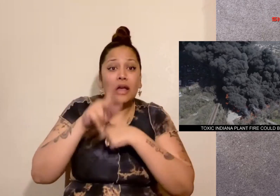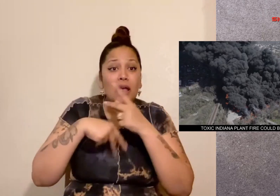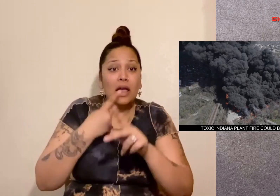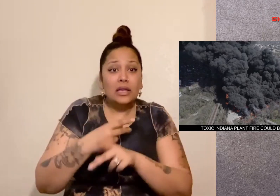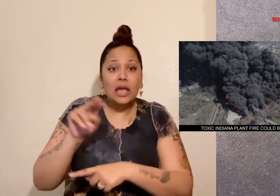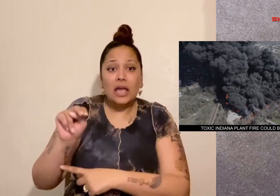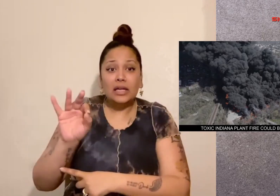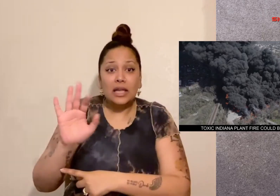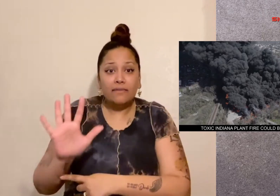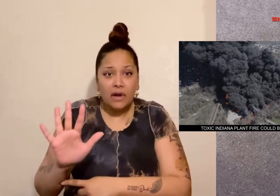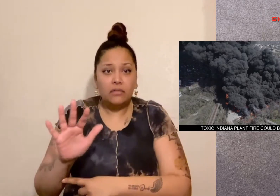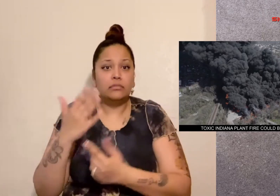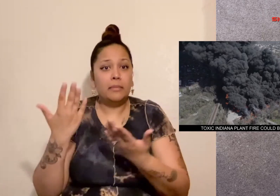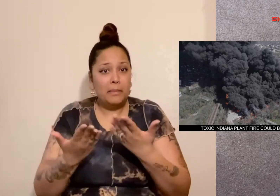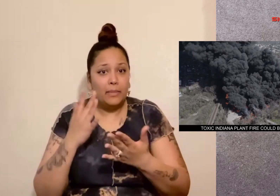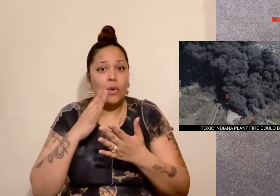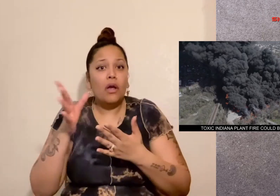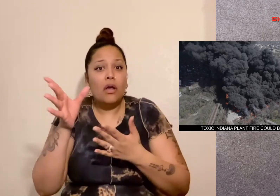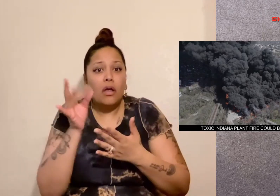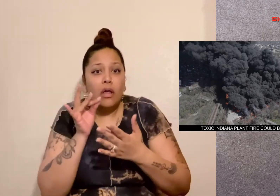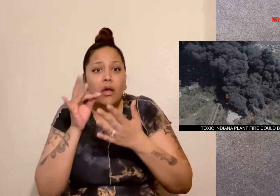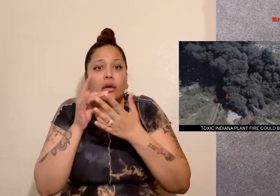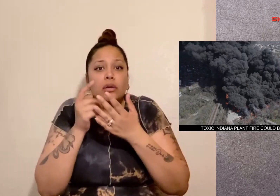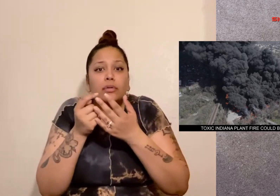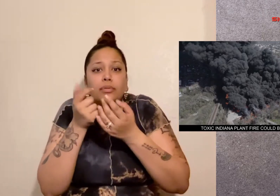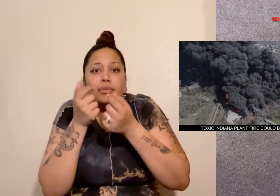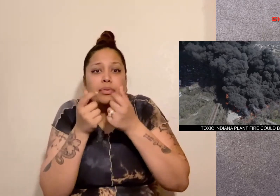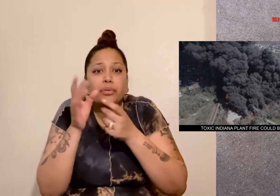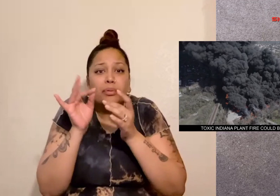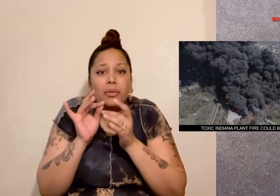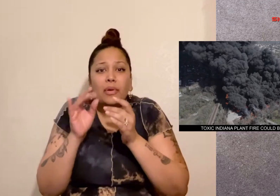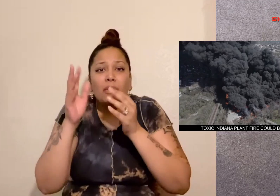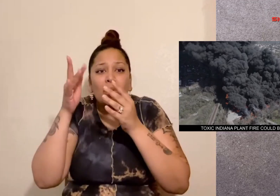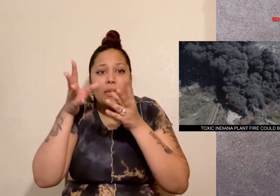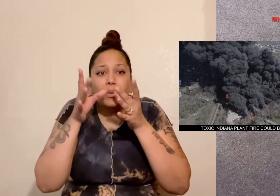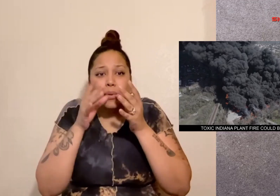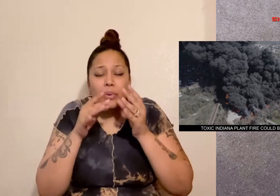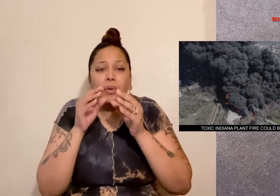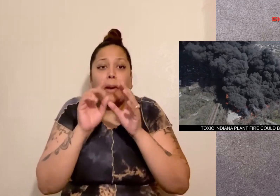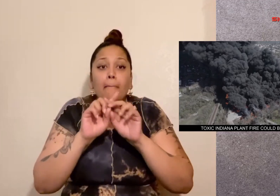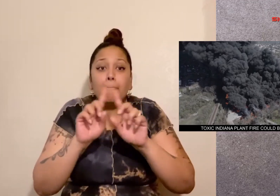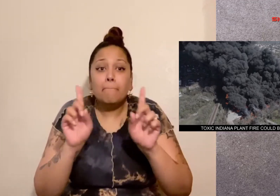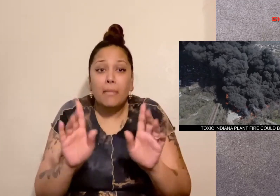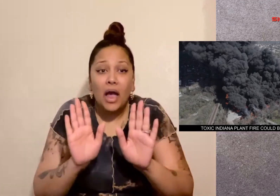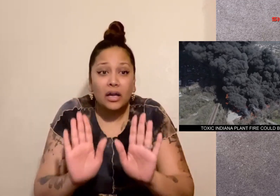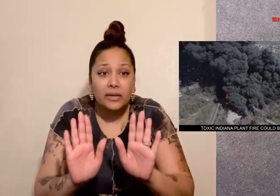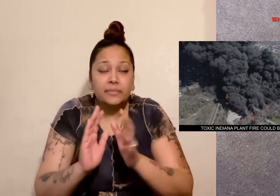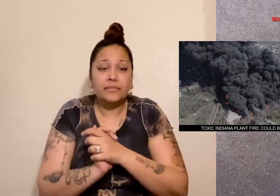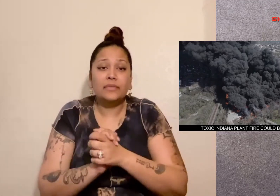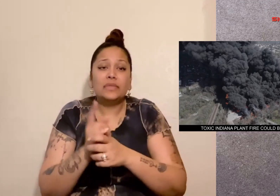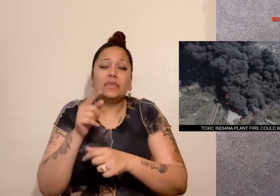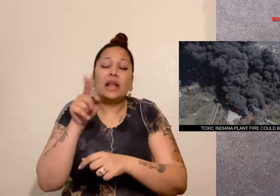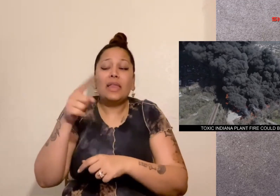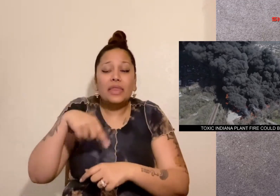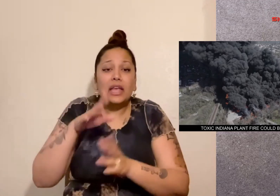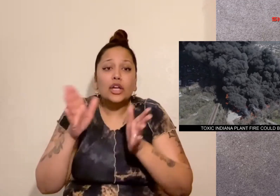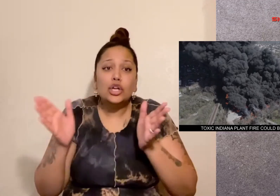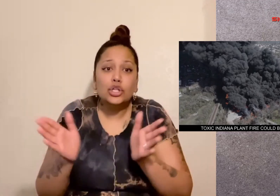officials say N-95 masks may filter out some of the airborne particles but they urge residents